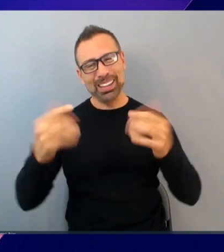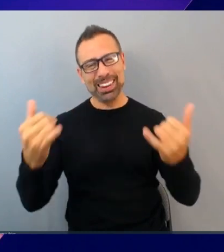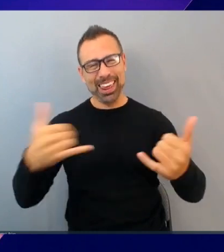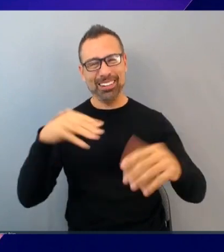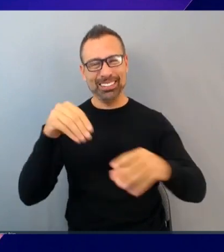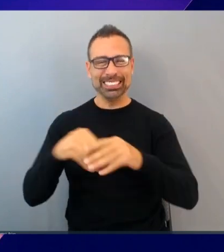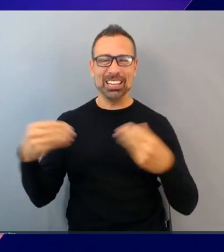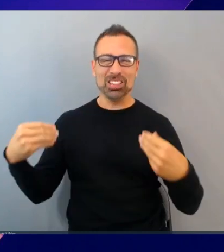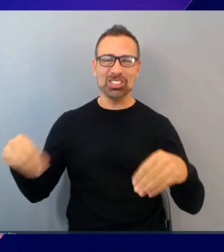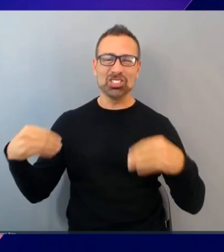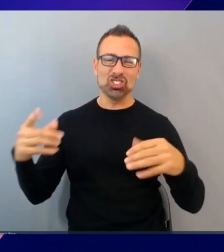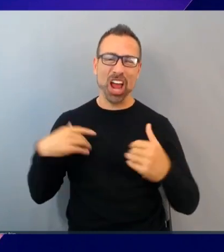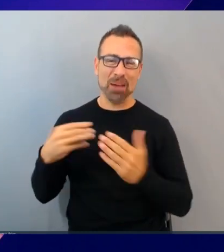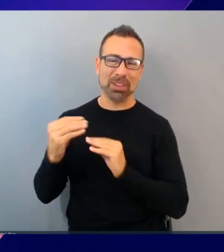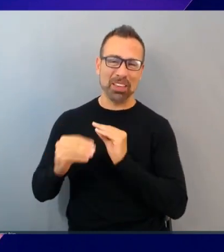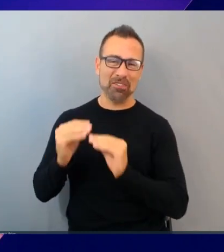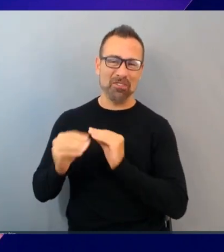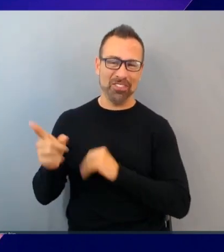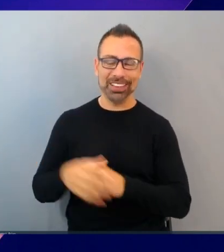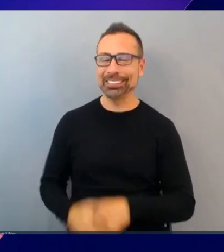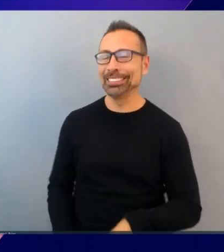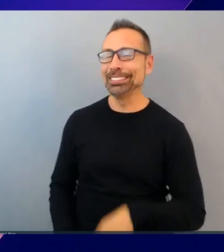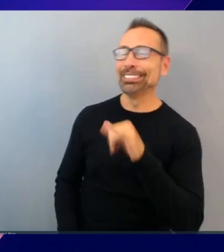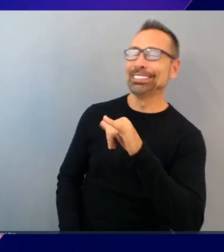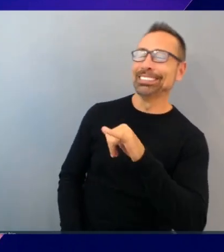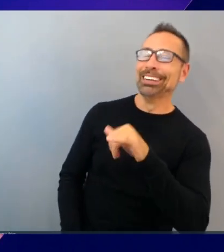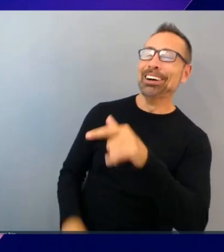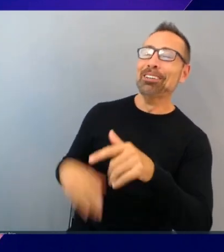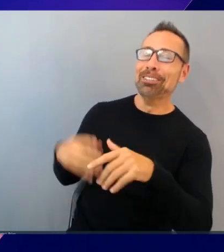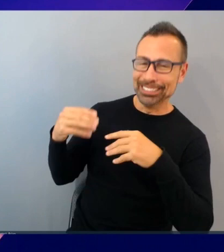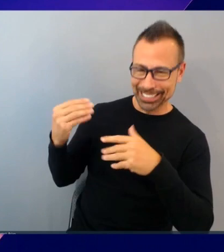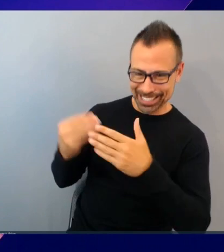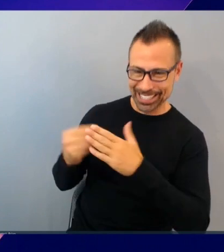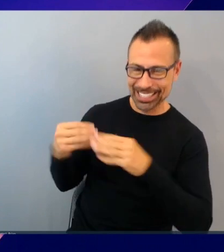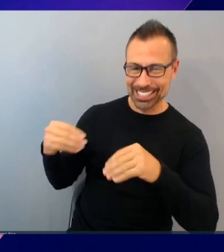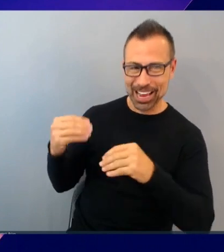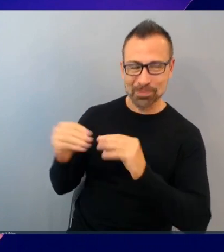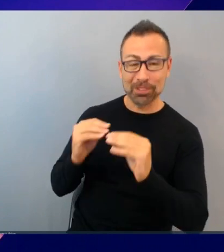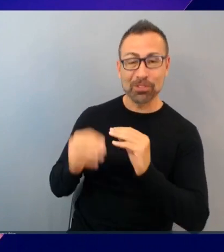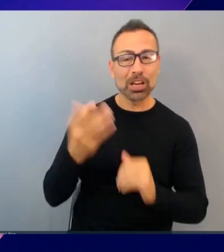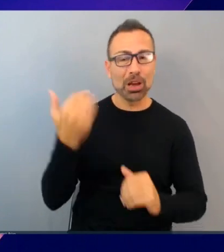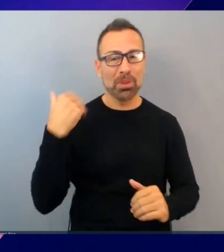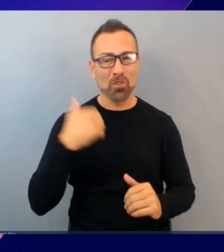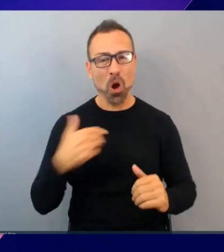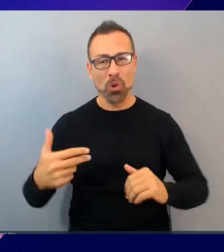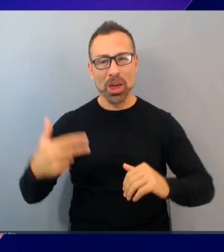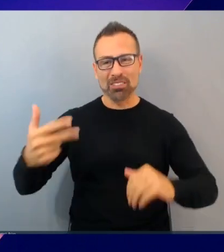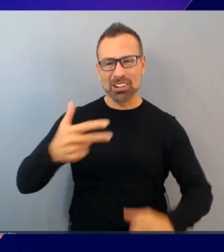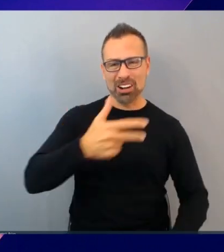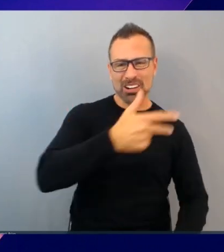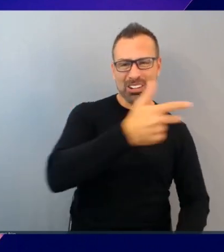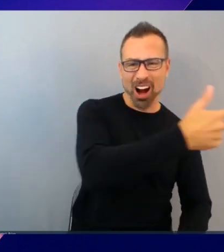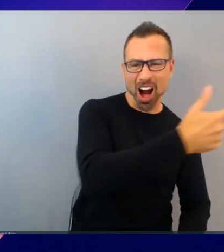Well, you know, in the olden days, like, what we would do is have some Raspberry Pi's and network 'em together and make a little cluster and all of that. And this is like, different than that.